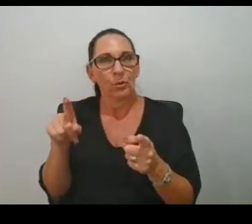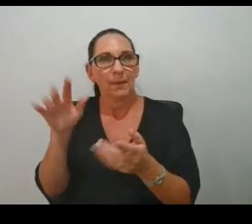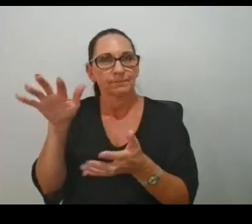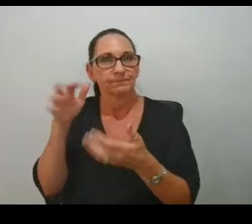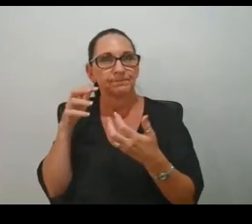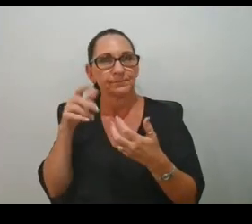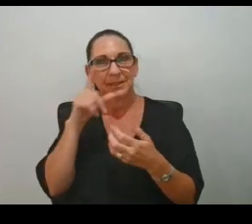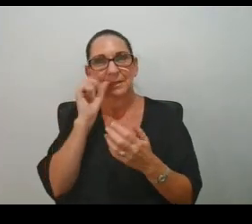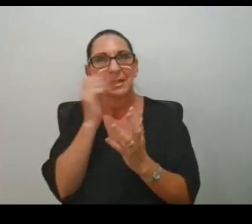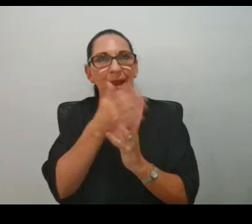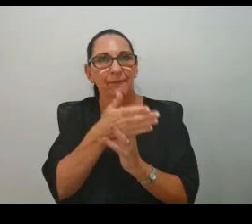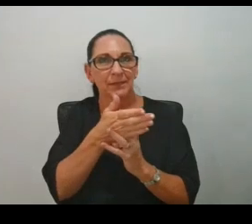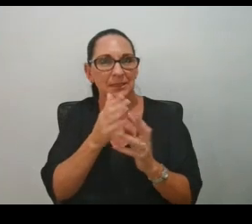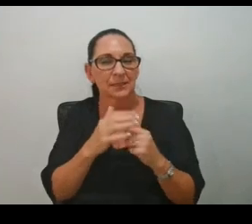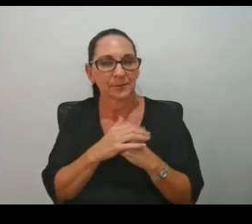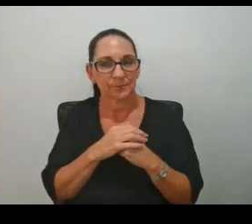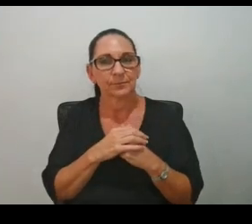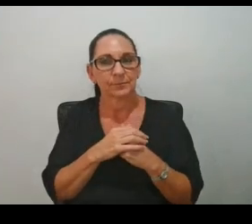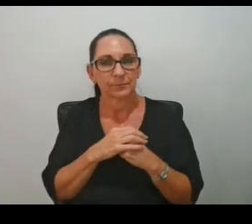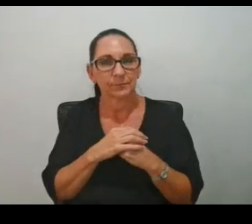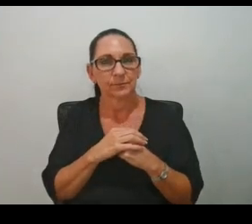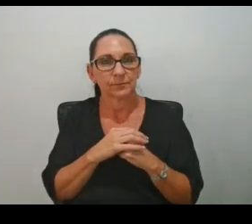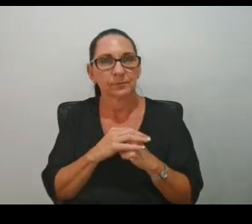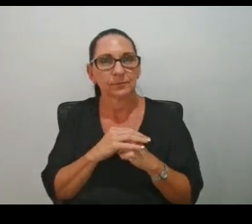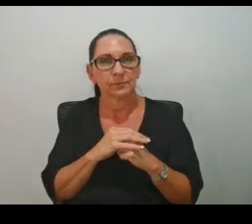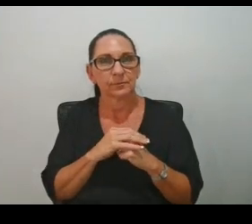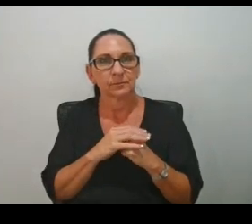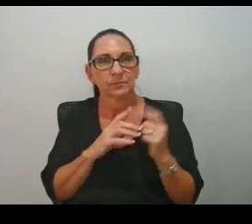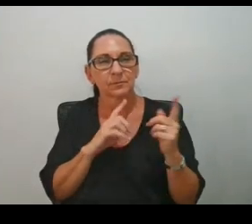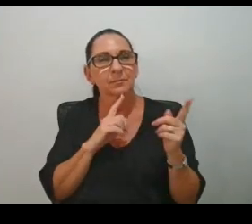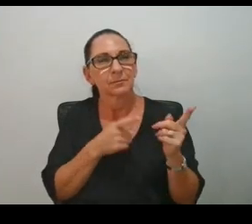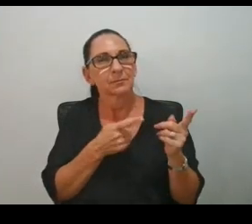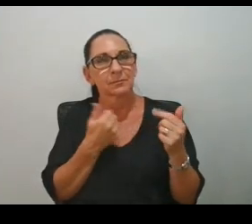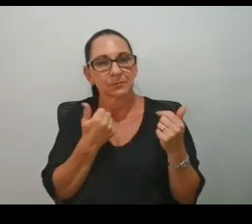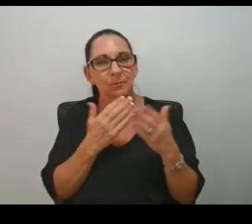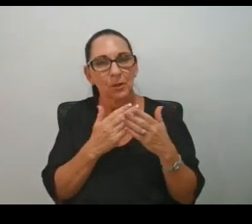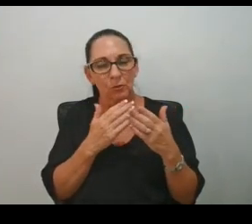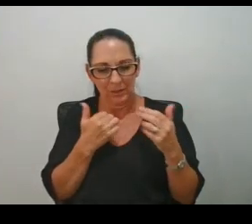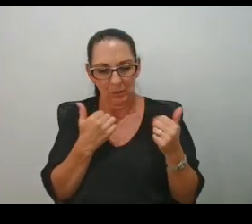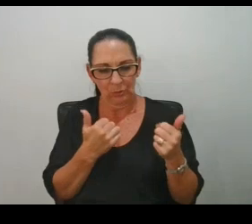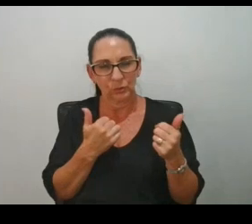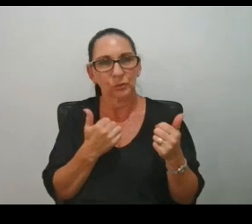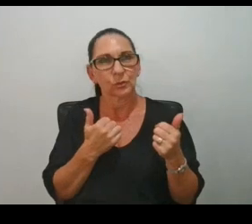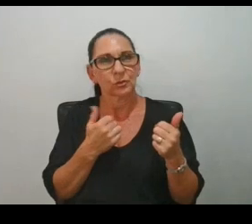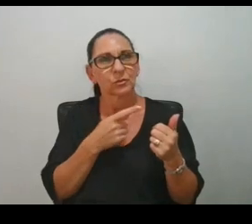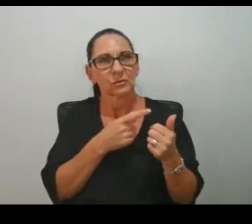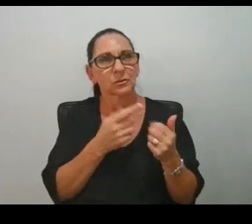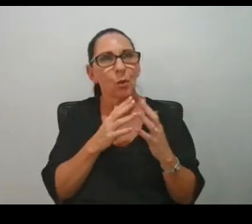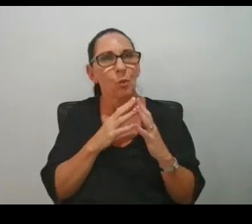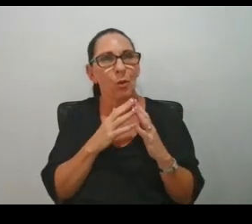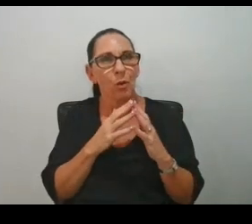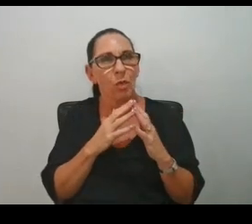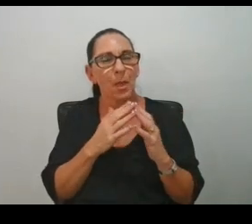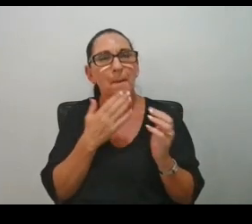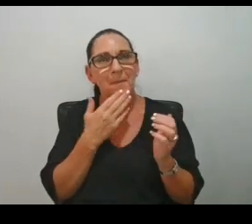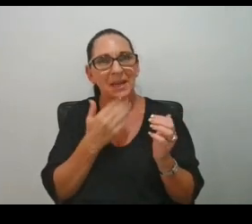to you yeah that's actually great they are fantastic service please make use of that yes um